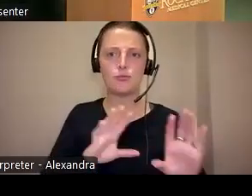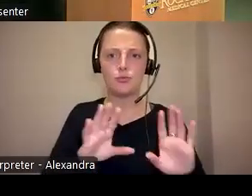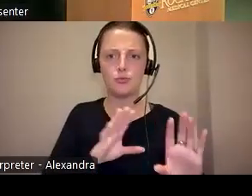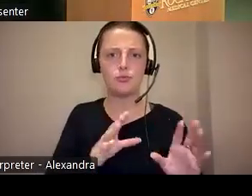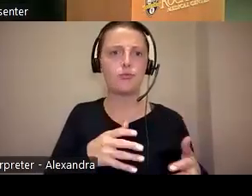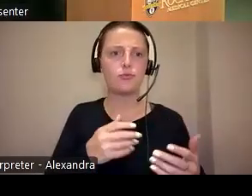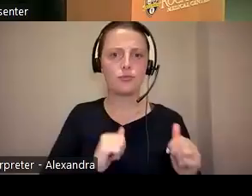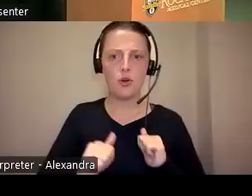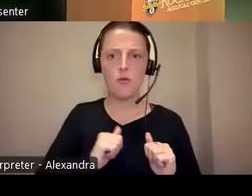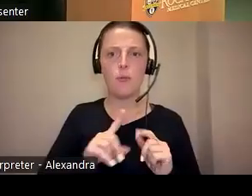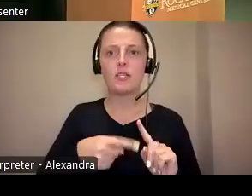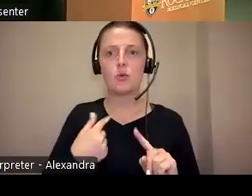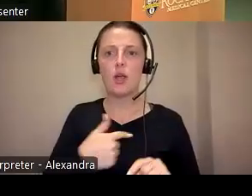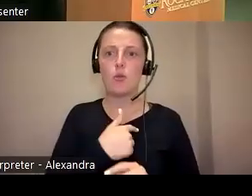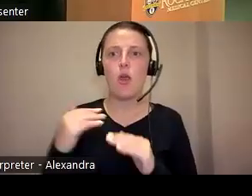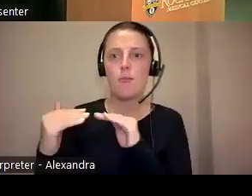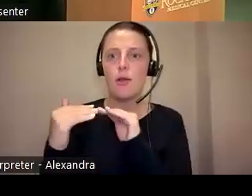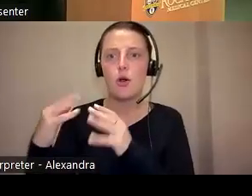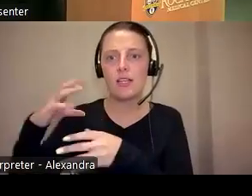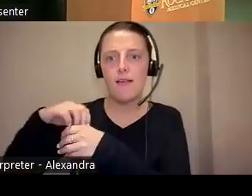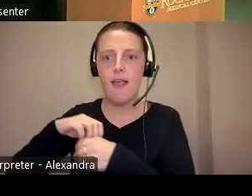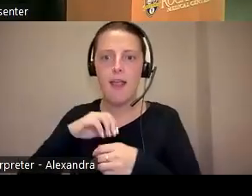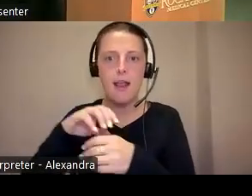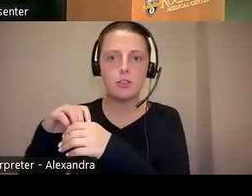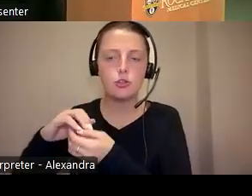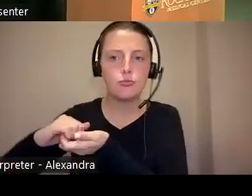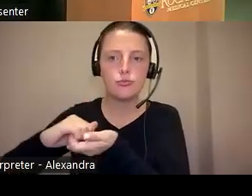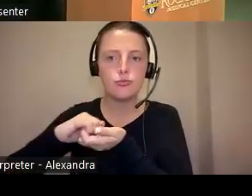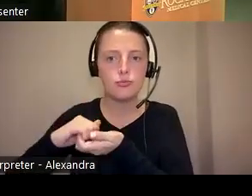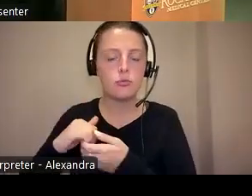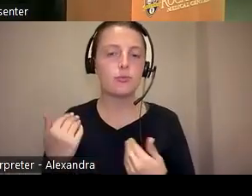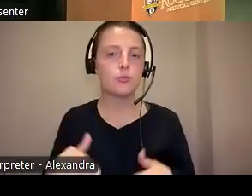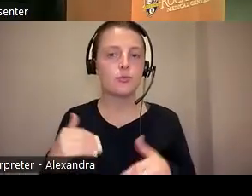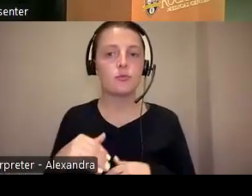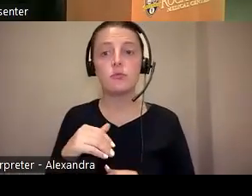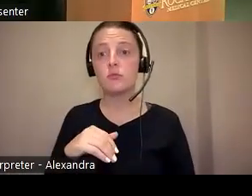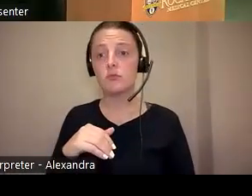we're at the top of our mission in doing so and being an academic medical center how important it